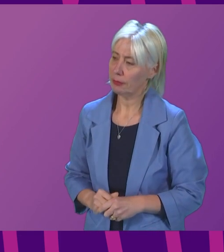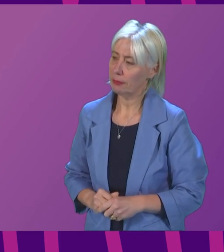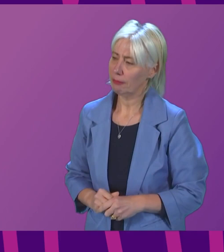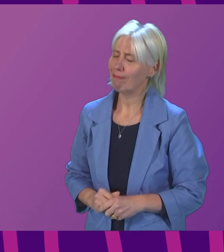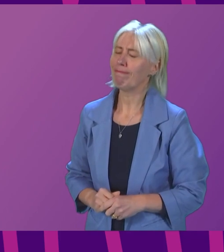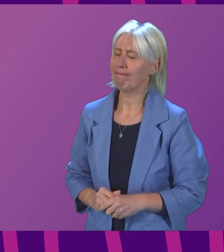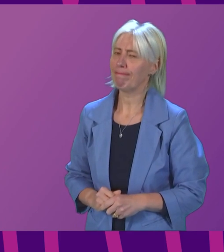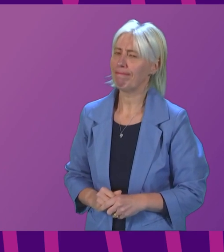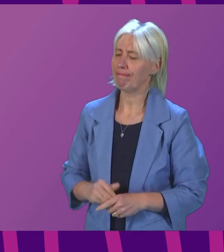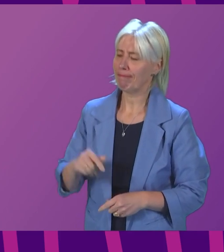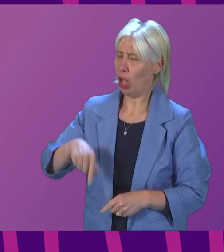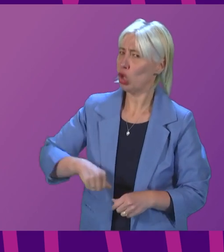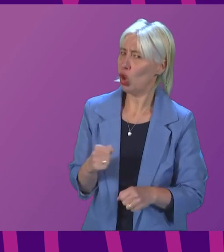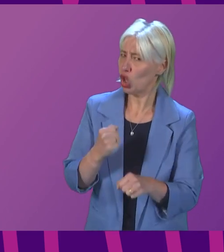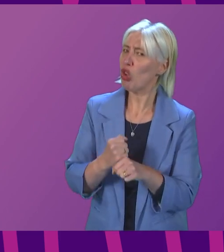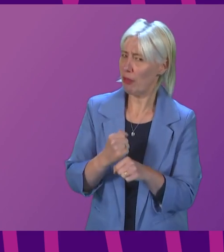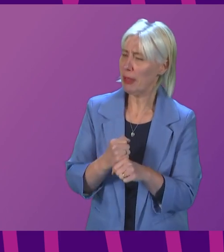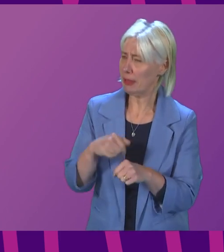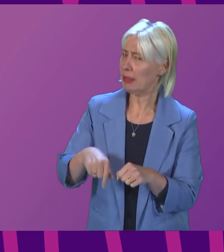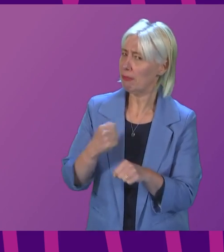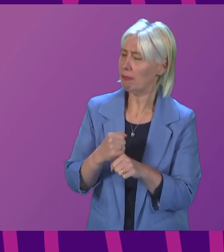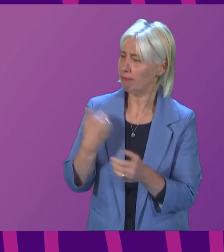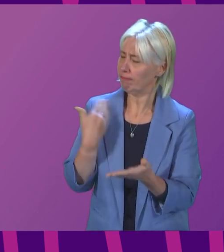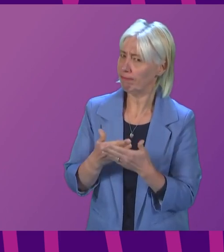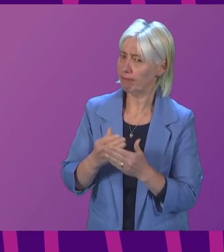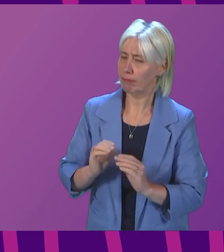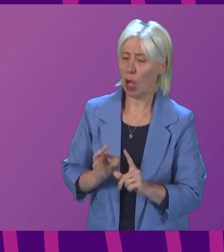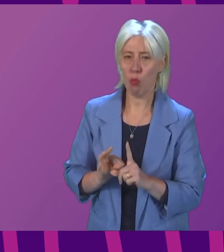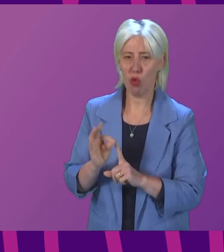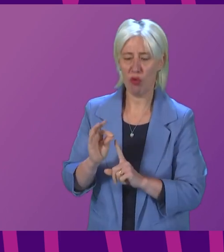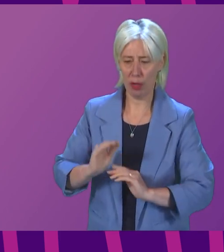The Government has already delivered significant improvements on our railways, and that is